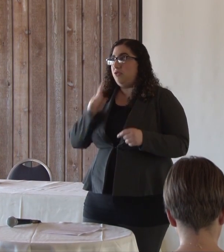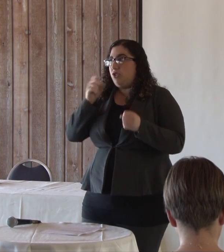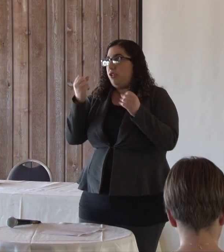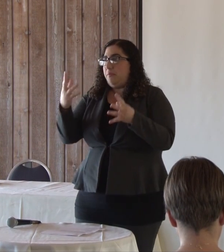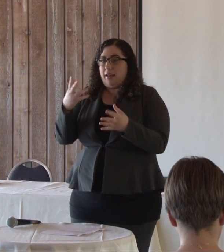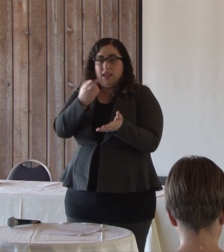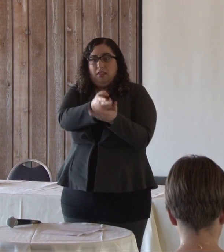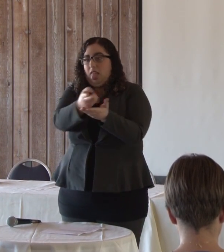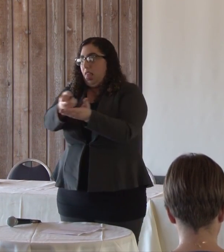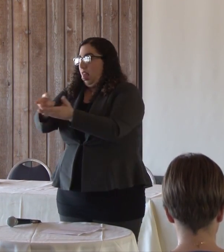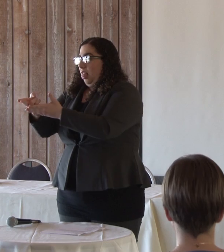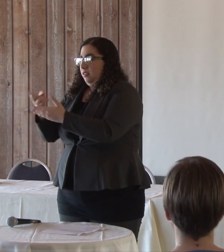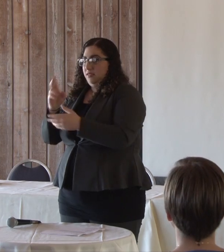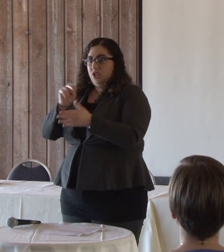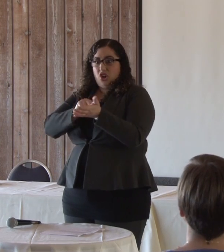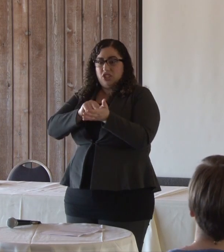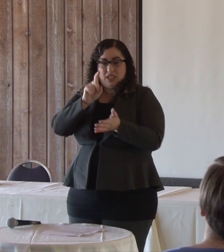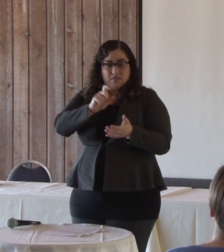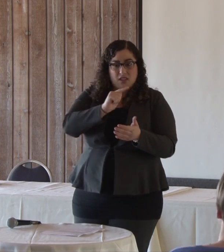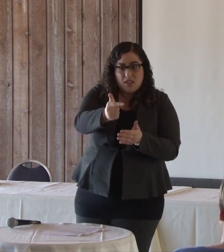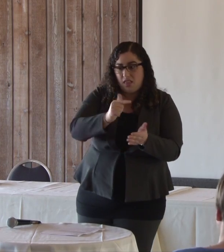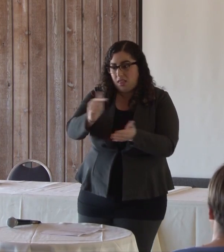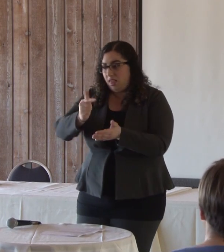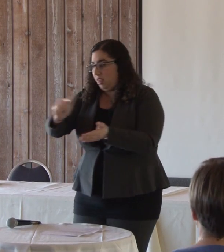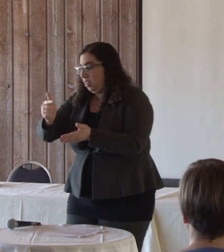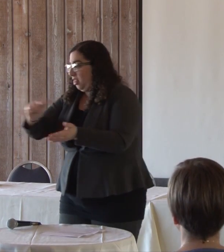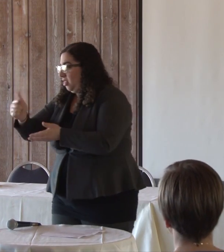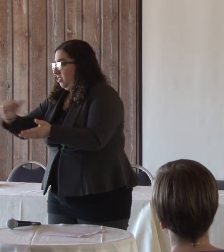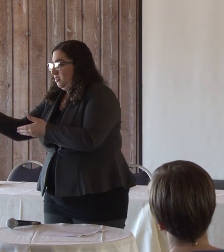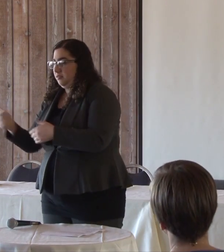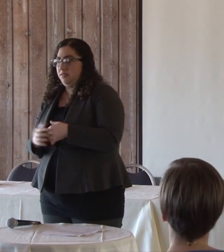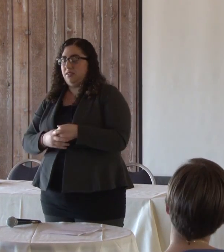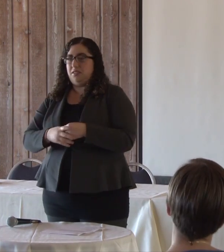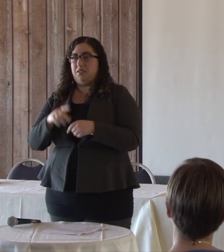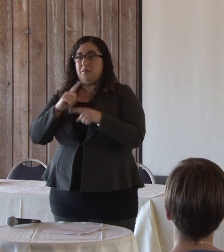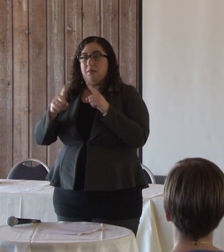I don't go to the emergency room every day. I'm sure many of them were